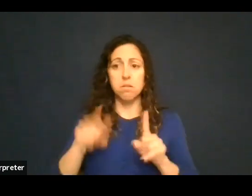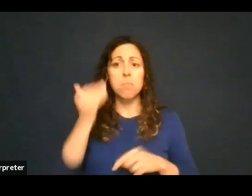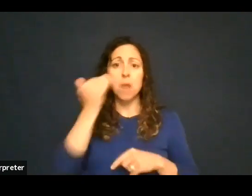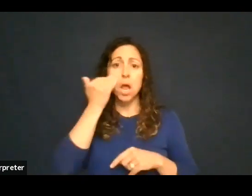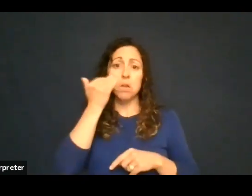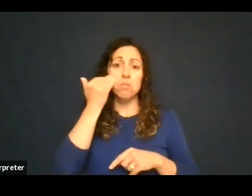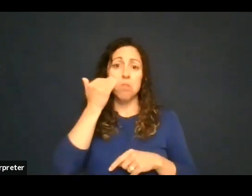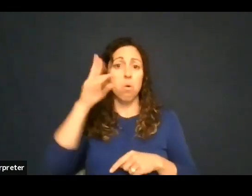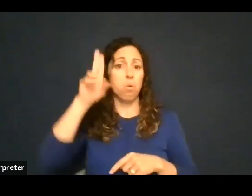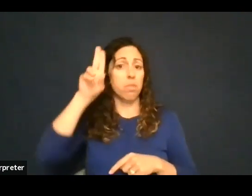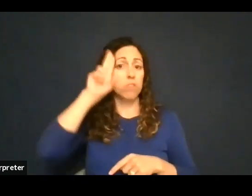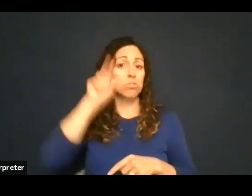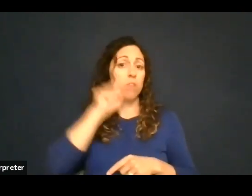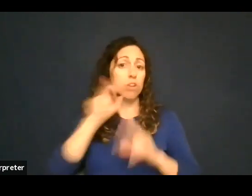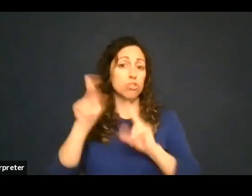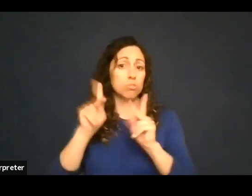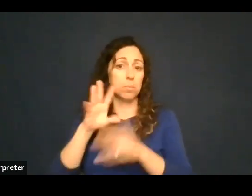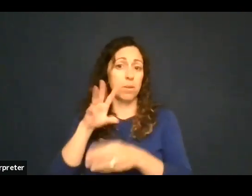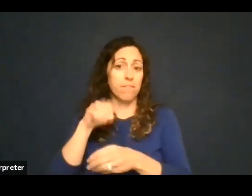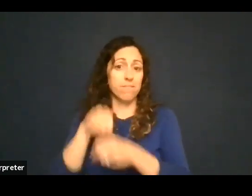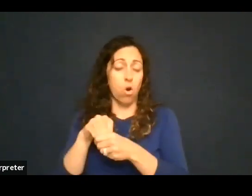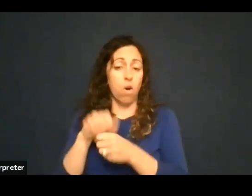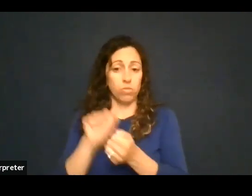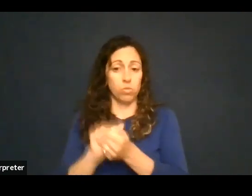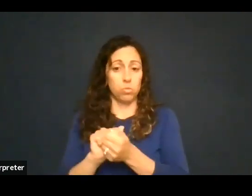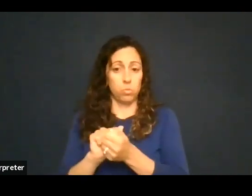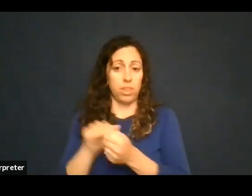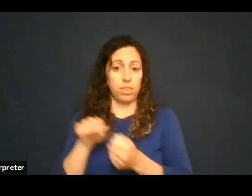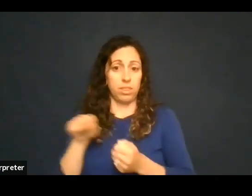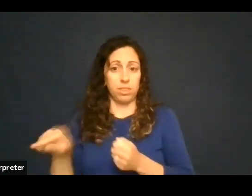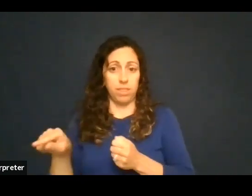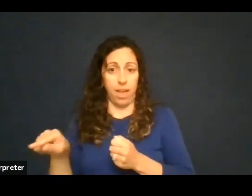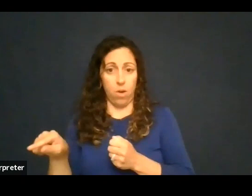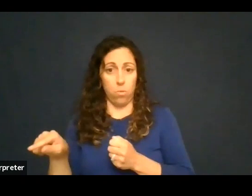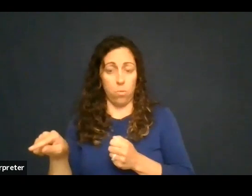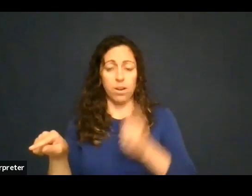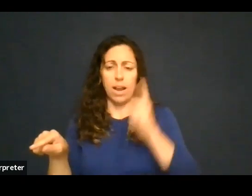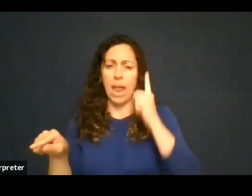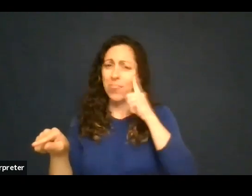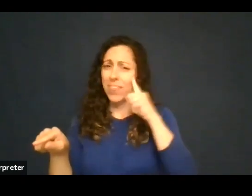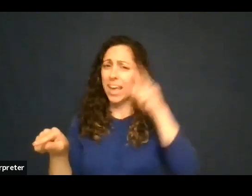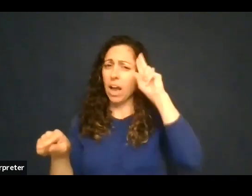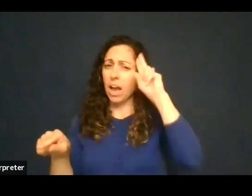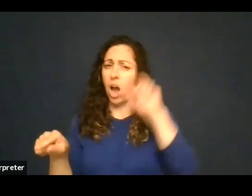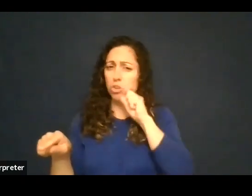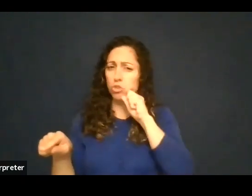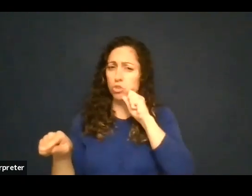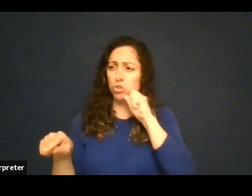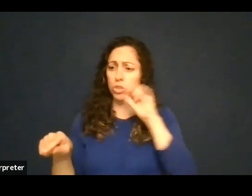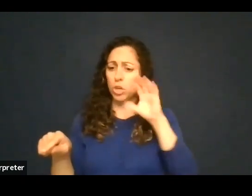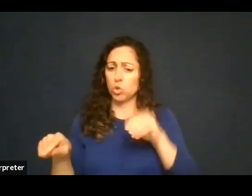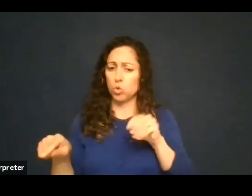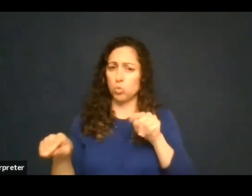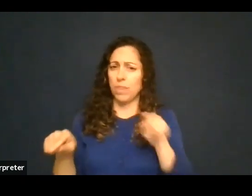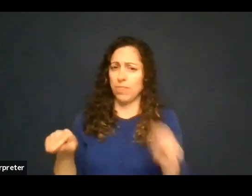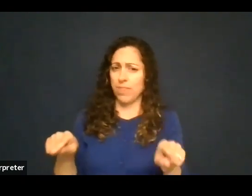and I'm pretty confident Usher folks are in the jCyte trial as well.